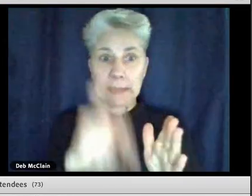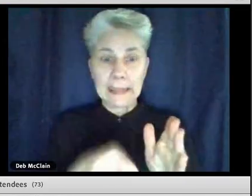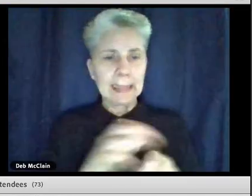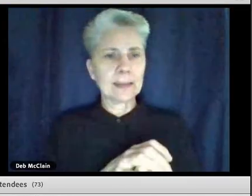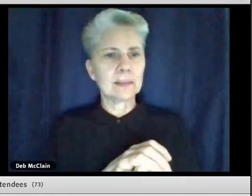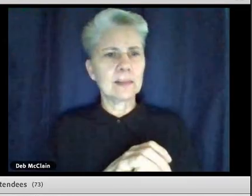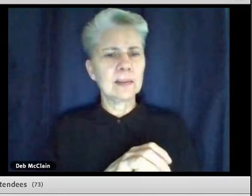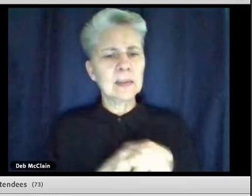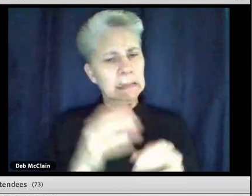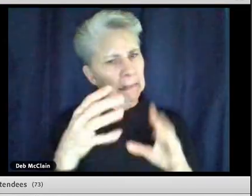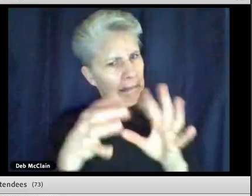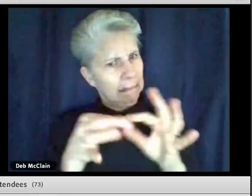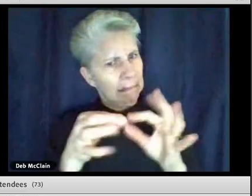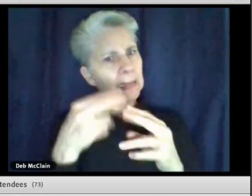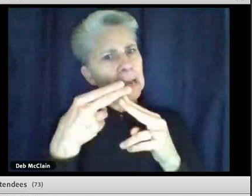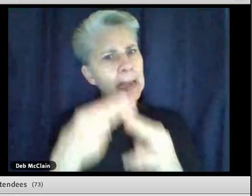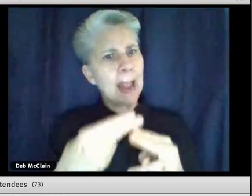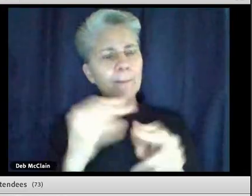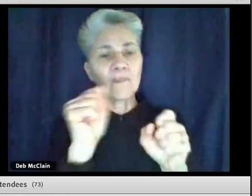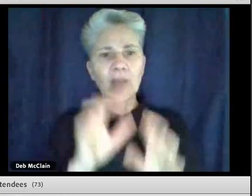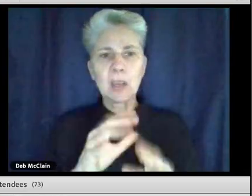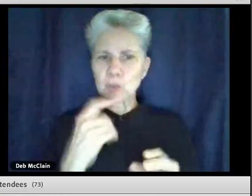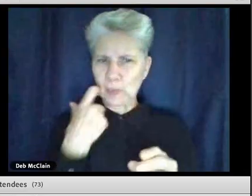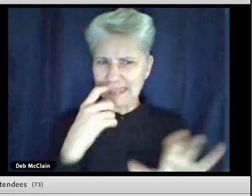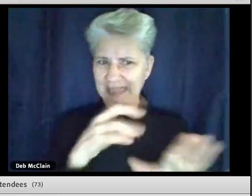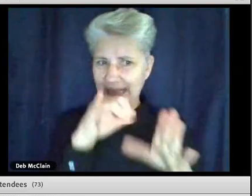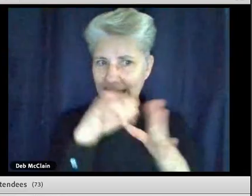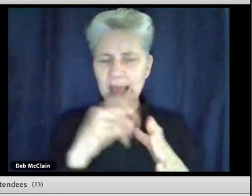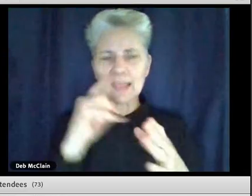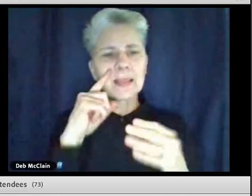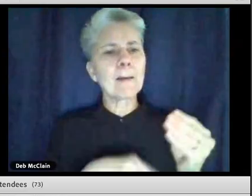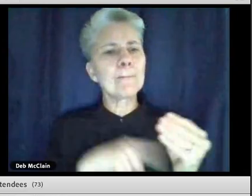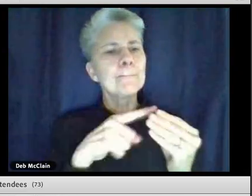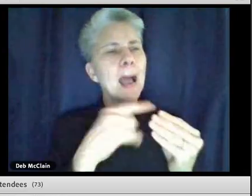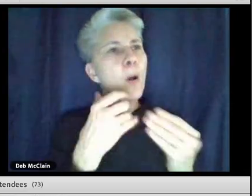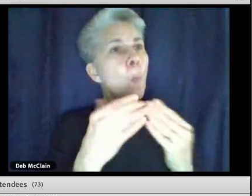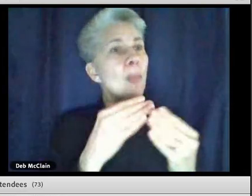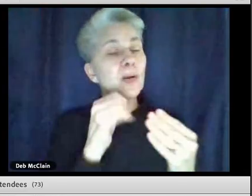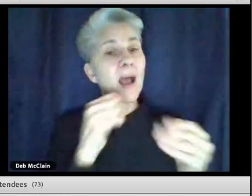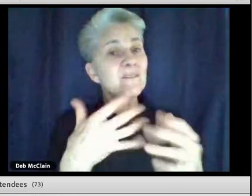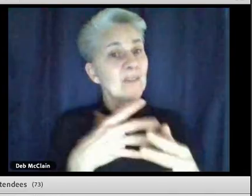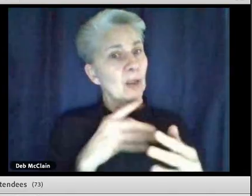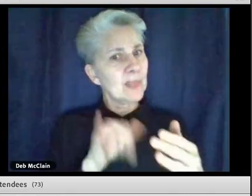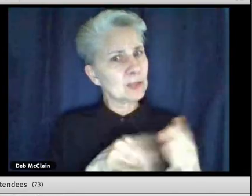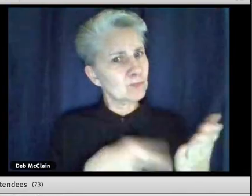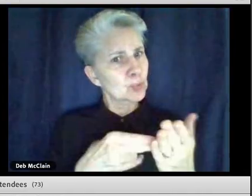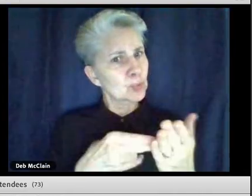You don't have to have every detail every second. Name your fears. We just did that, right? We just named our fears.